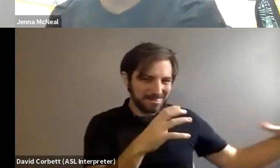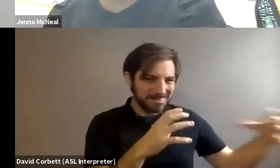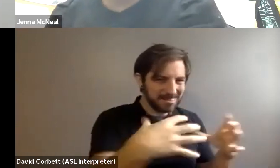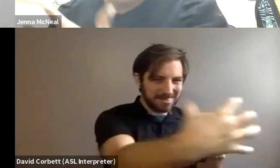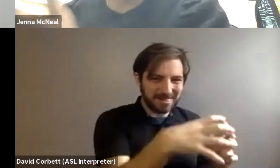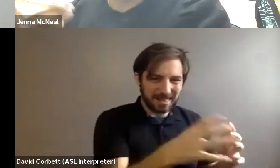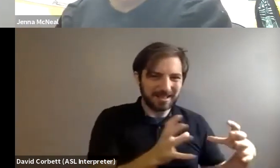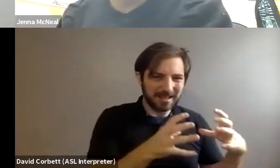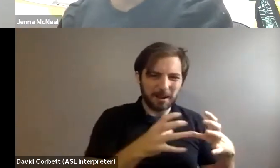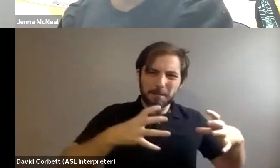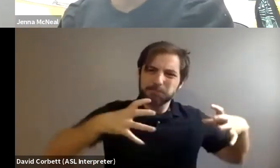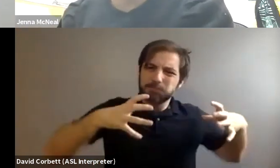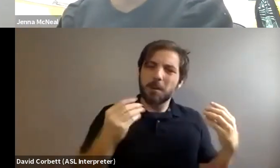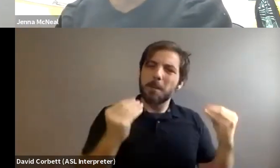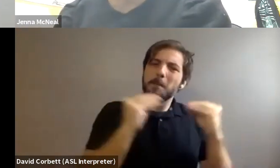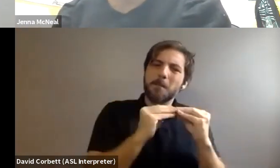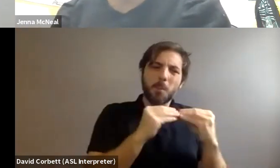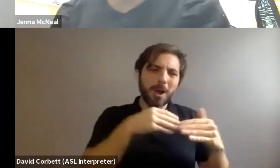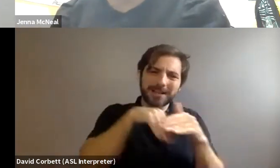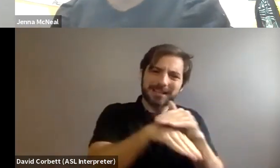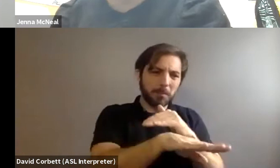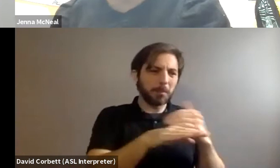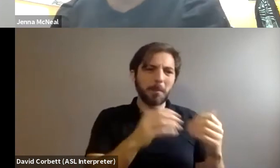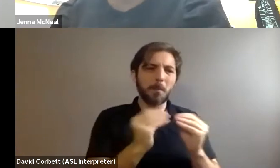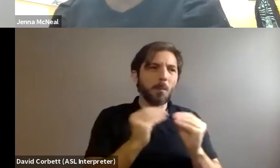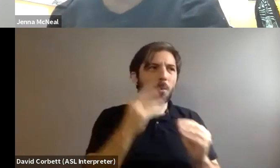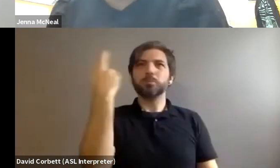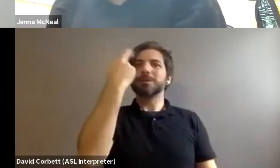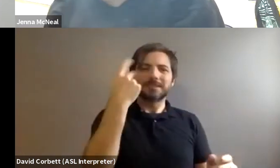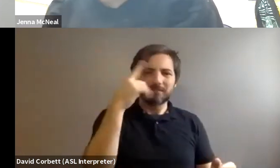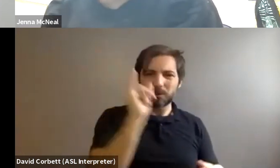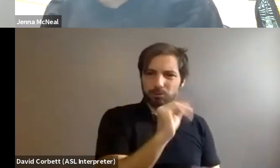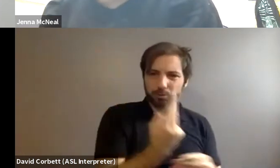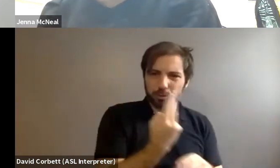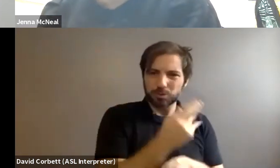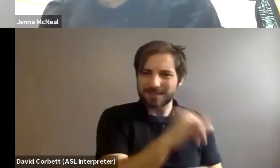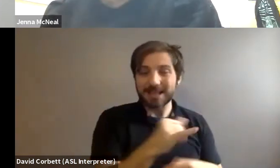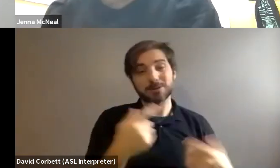it up a lot you know like i said my idea initially just kind of fell on deaf ears so i just kind